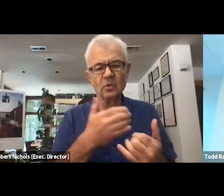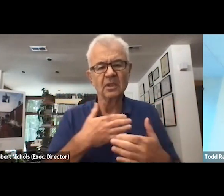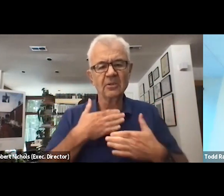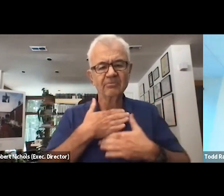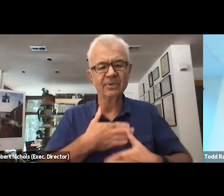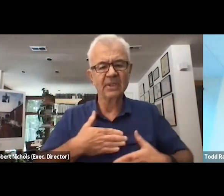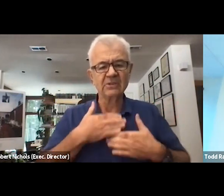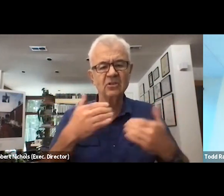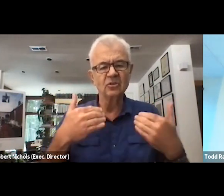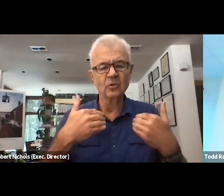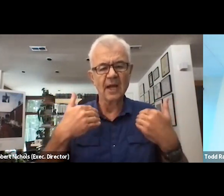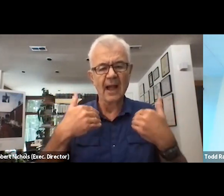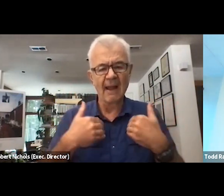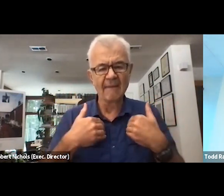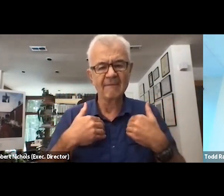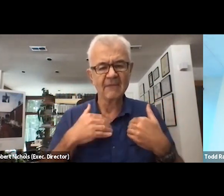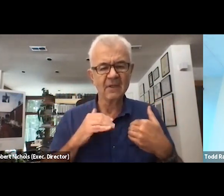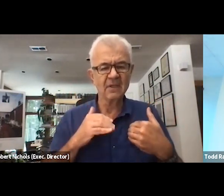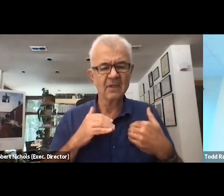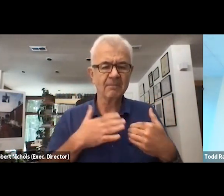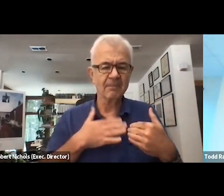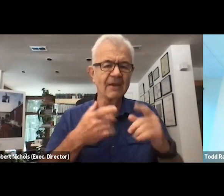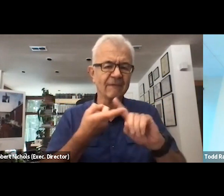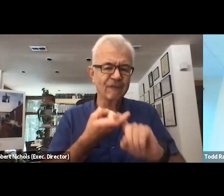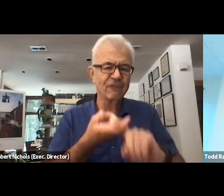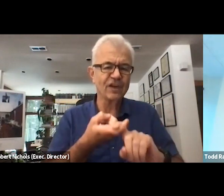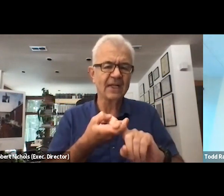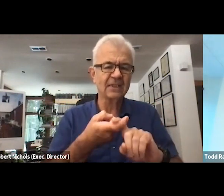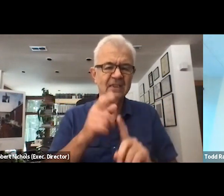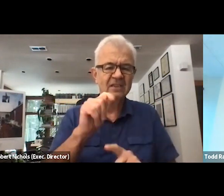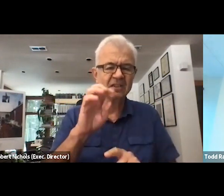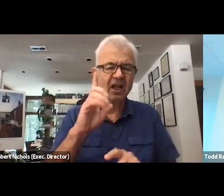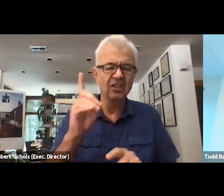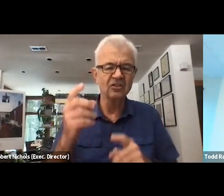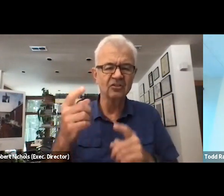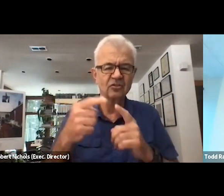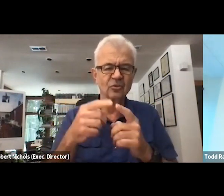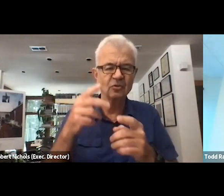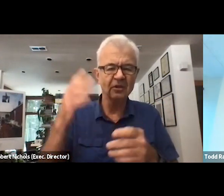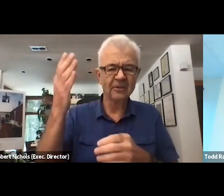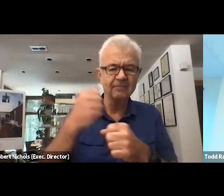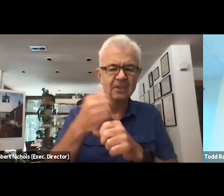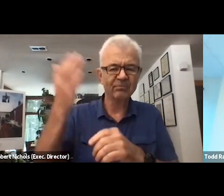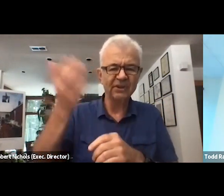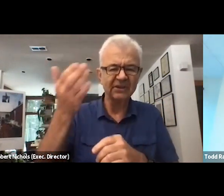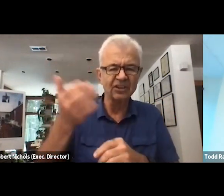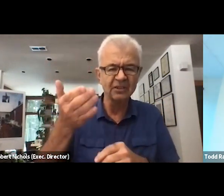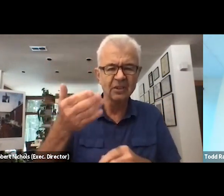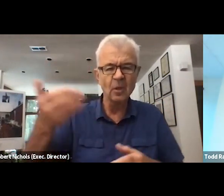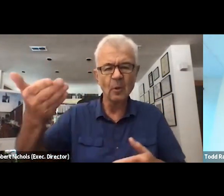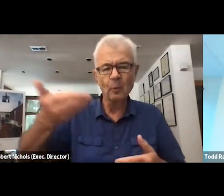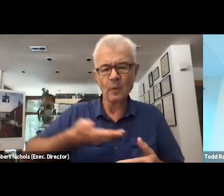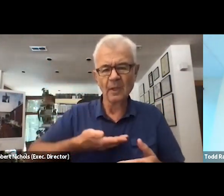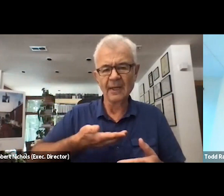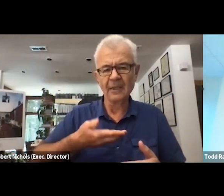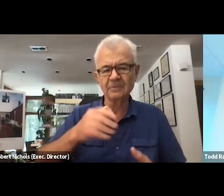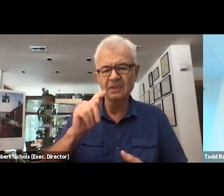So, today, we have the pleasure of having my friend, actually, Todd, here with a presentation.